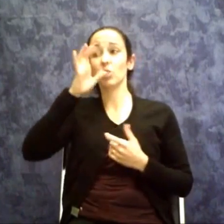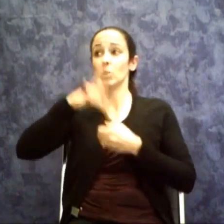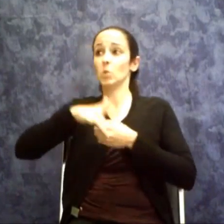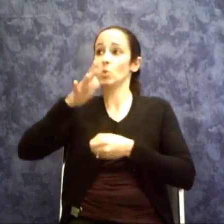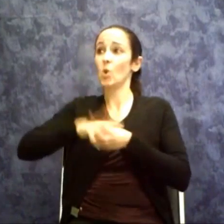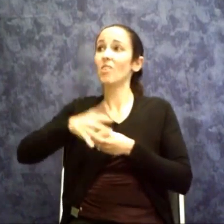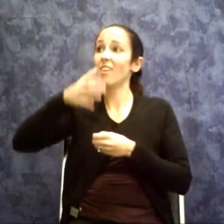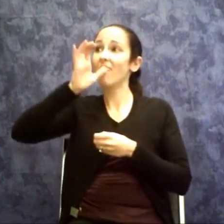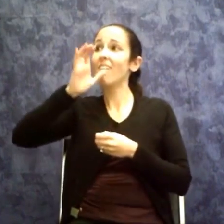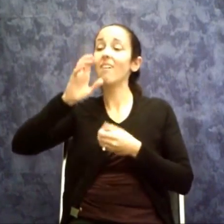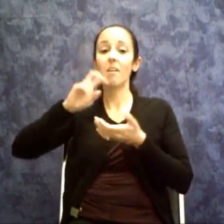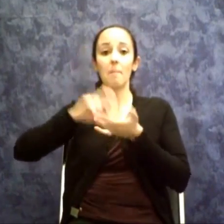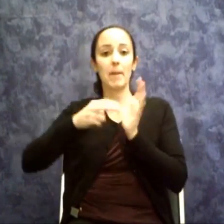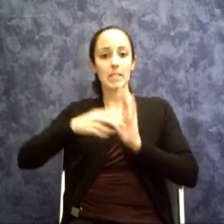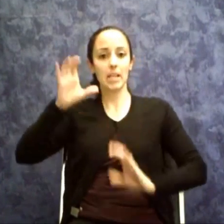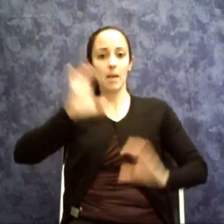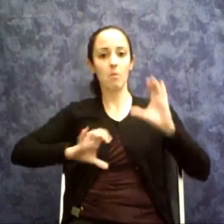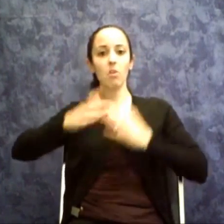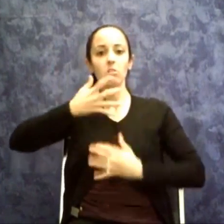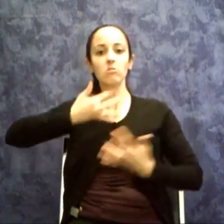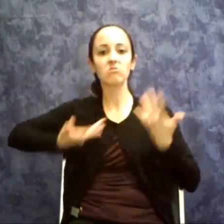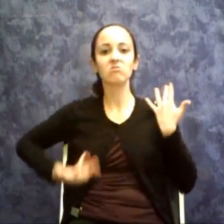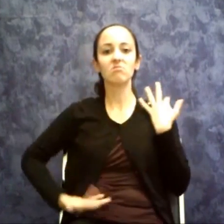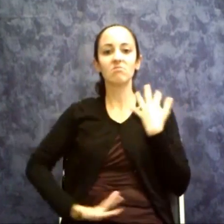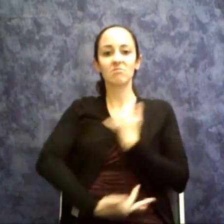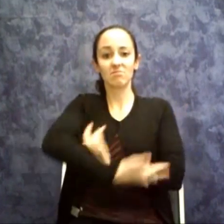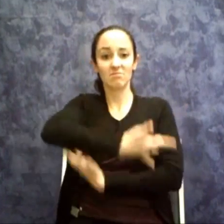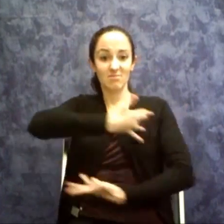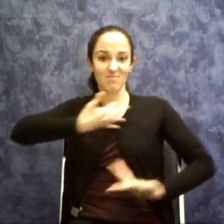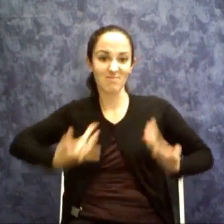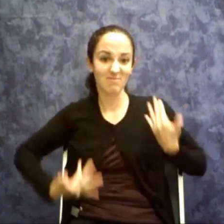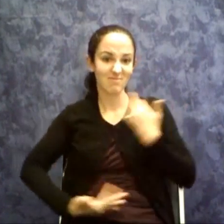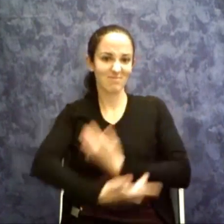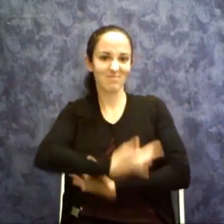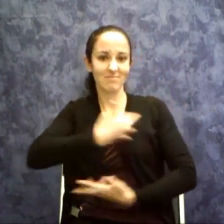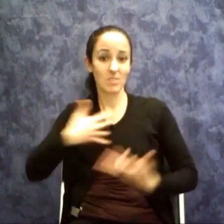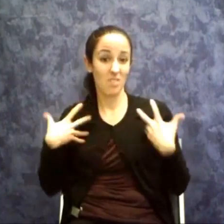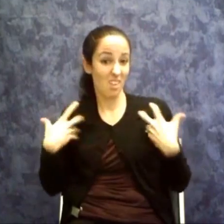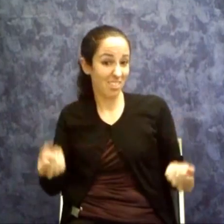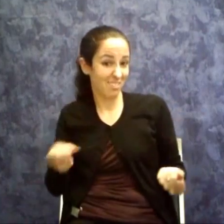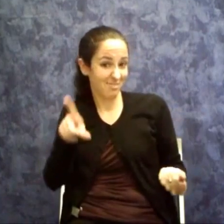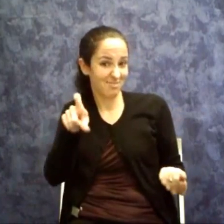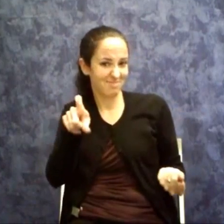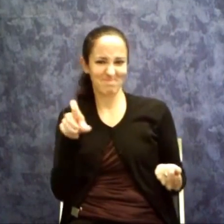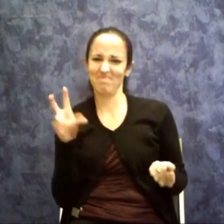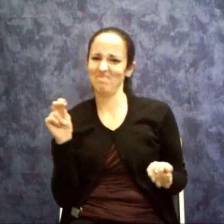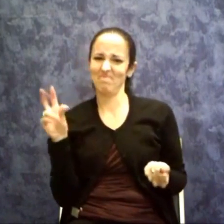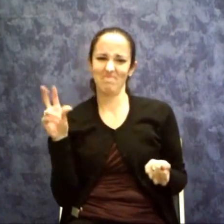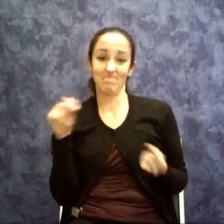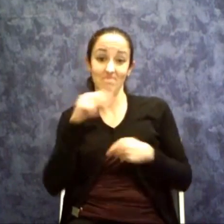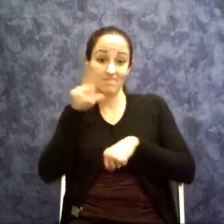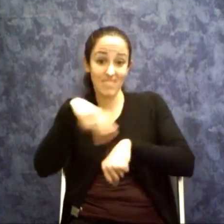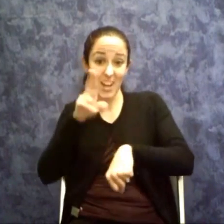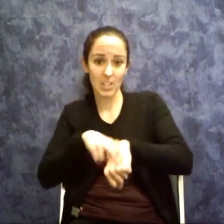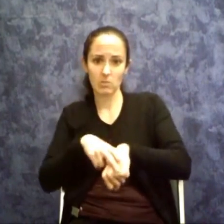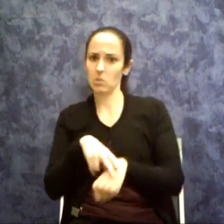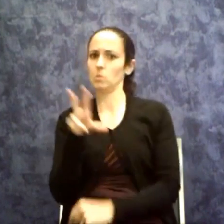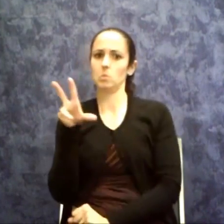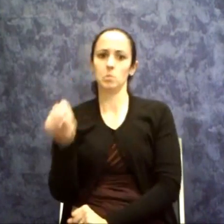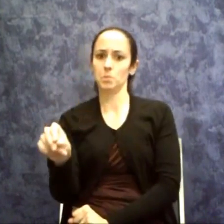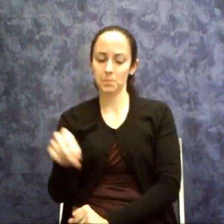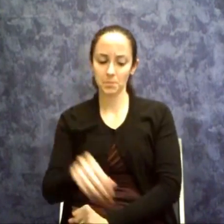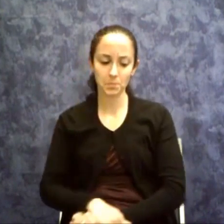Drinking soda means chemicals go through your body, which is unnatural and unhealthy.